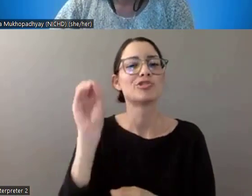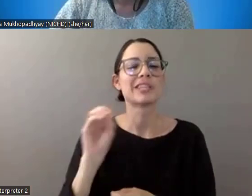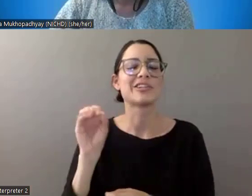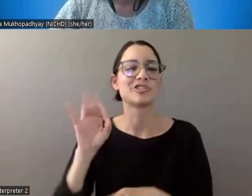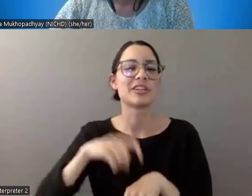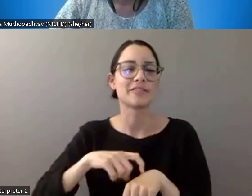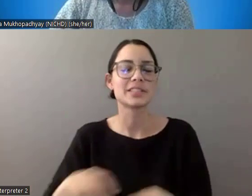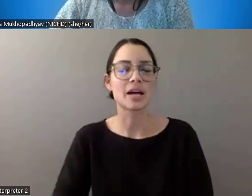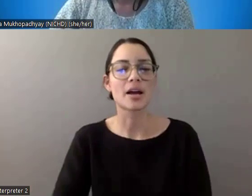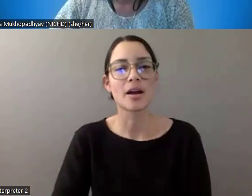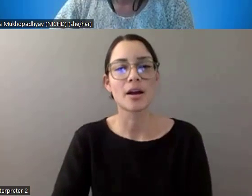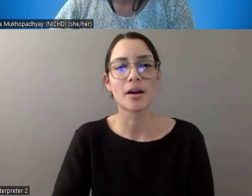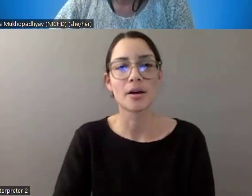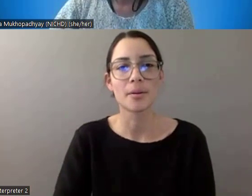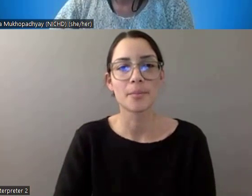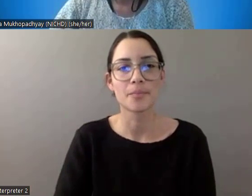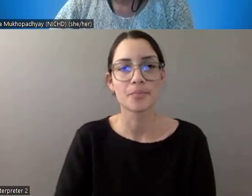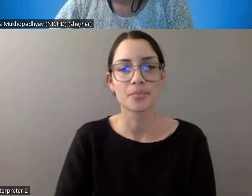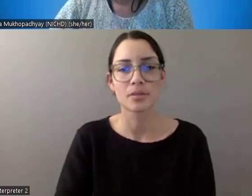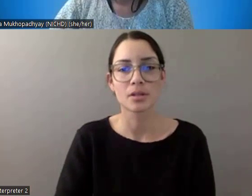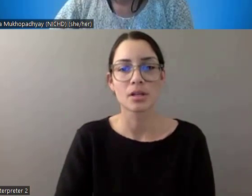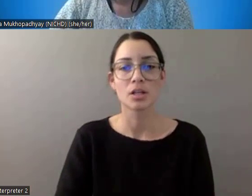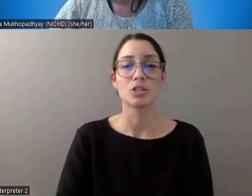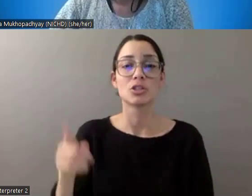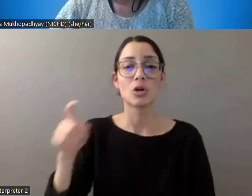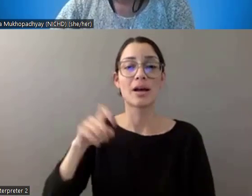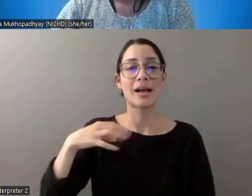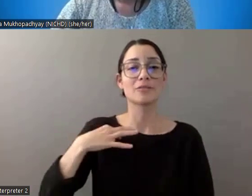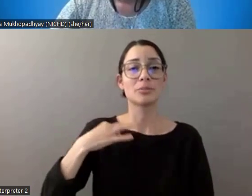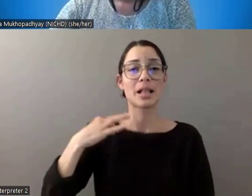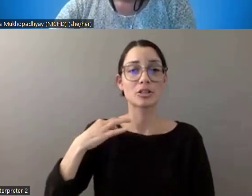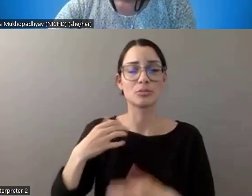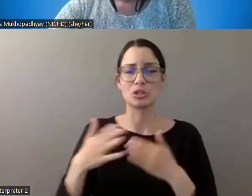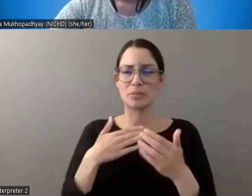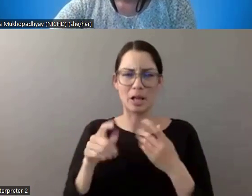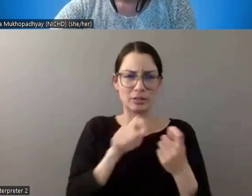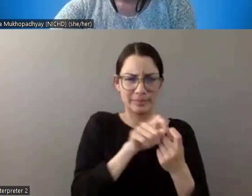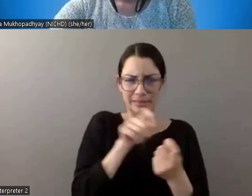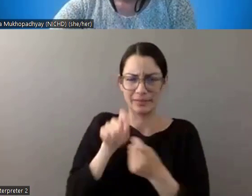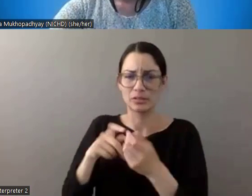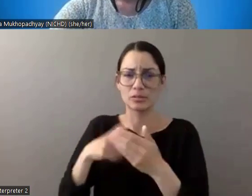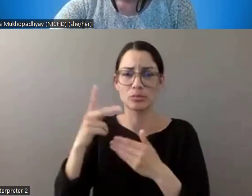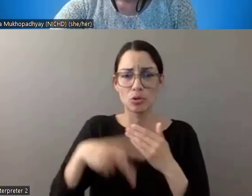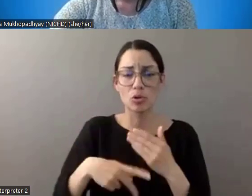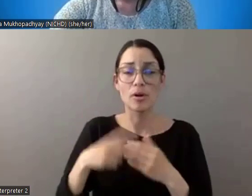let alone to the specific programs. So in this specific case, you would need to decide